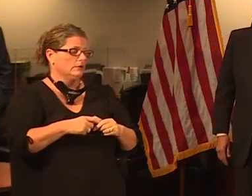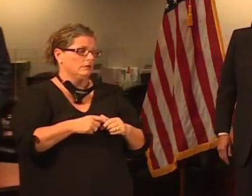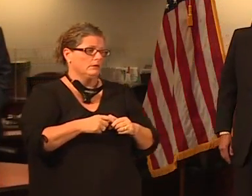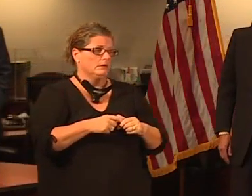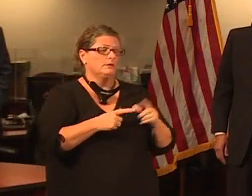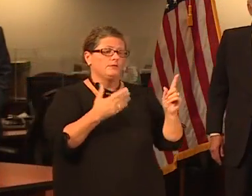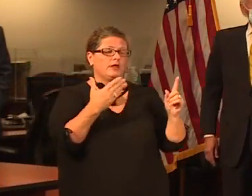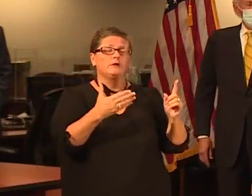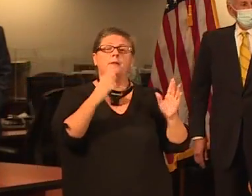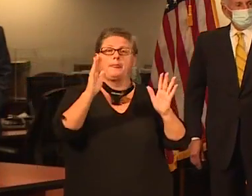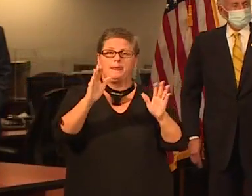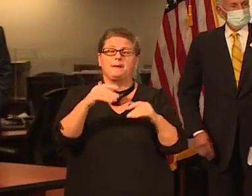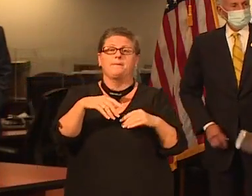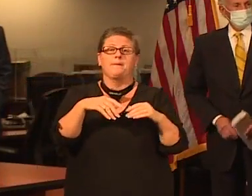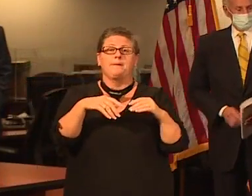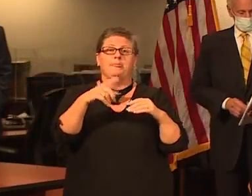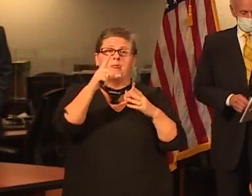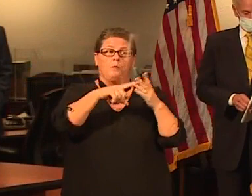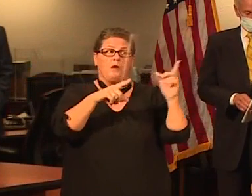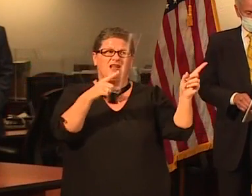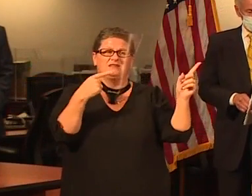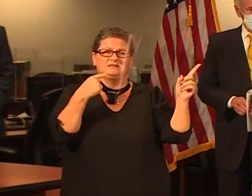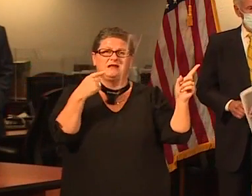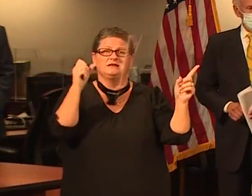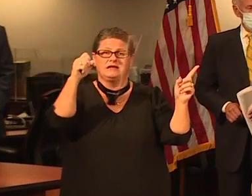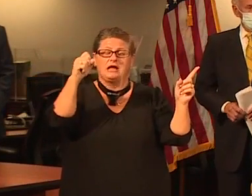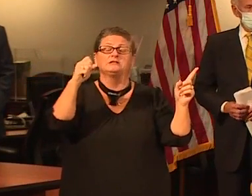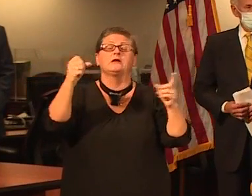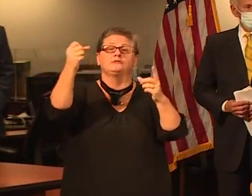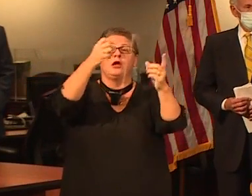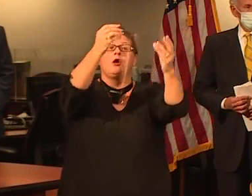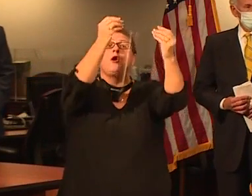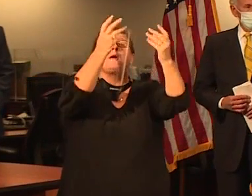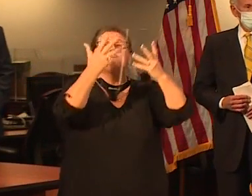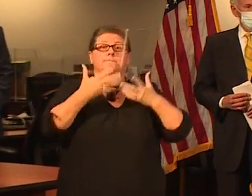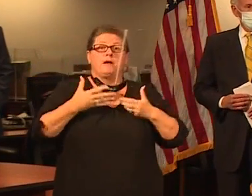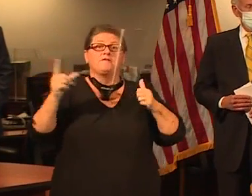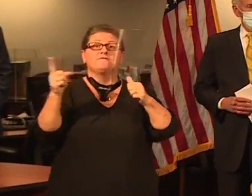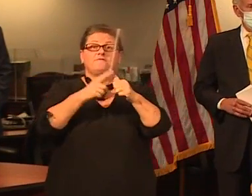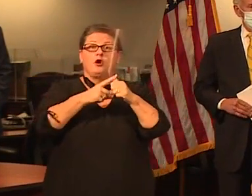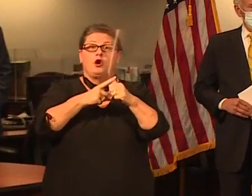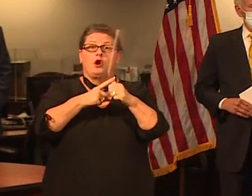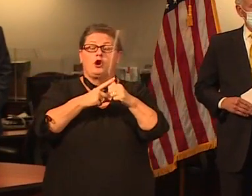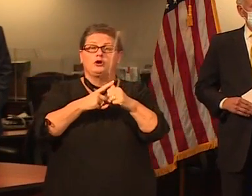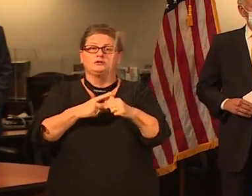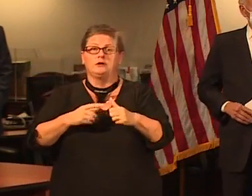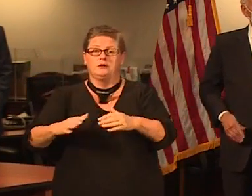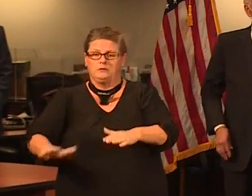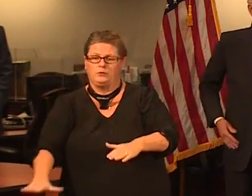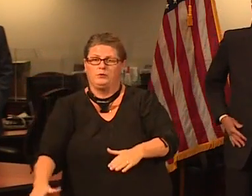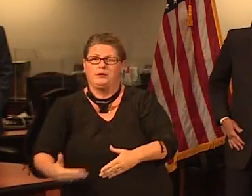SHE IS THE ONE THAT CONDUCTED THE INVESTIGATION ON THIS. THANK U.N. SO AS DIRECTOR TAYLOR SAID.